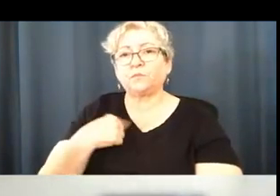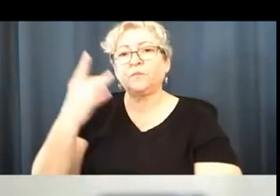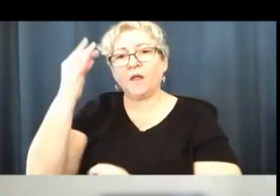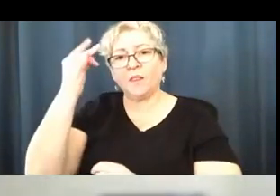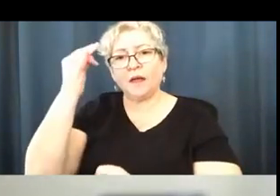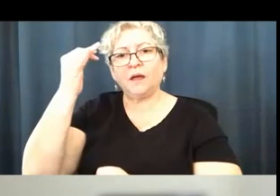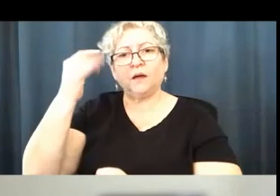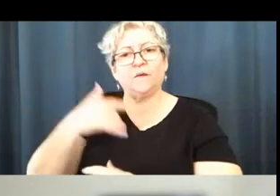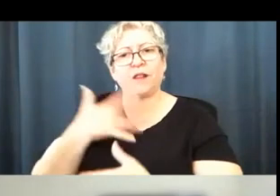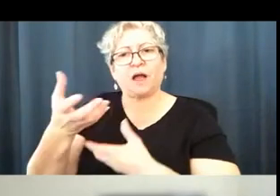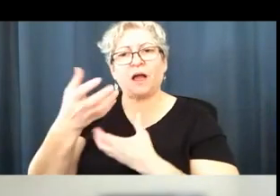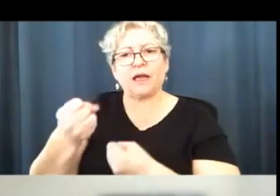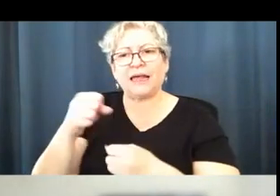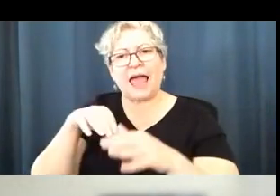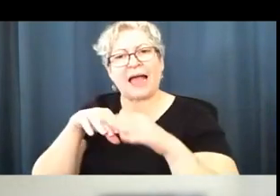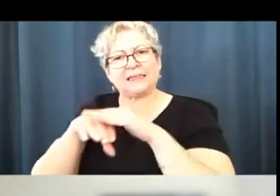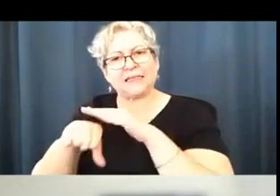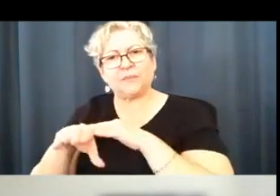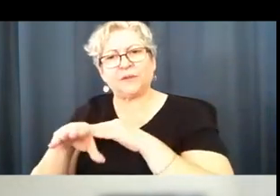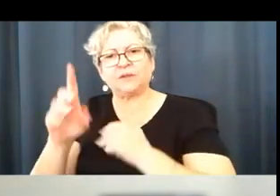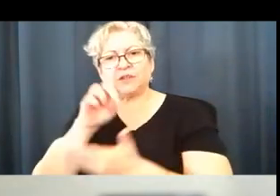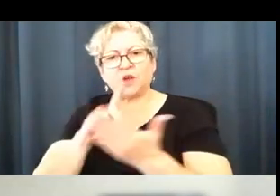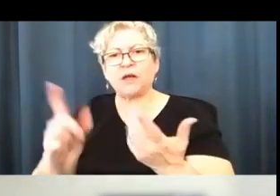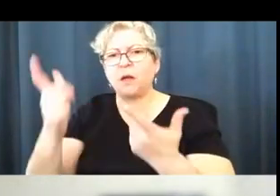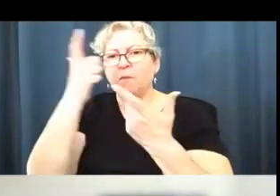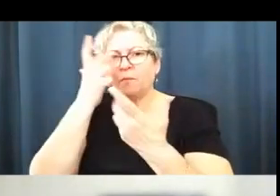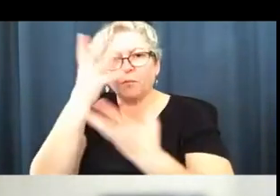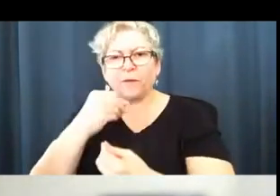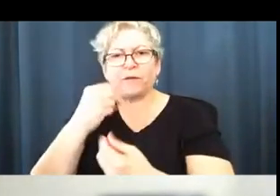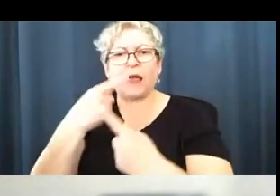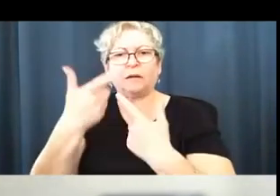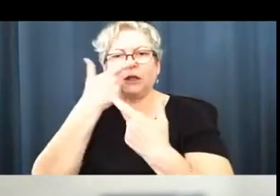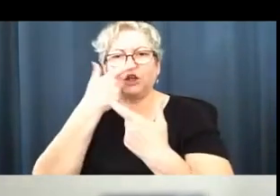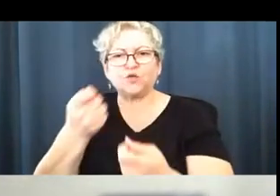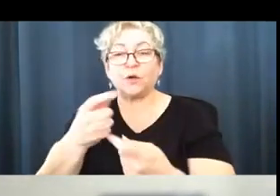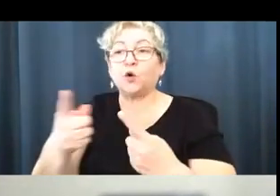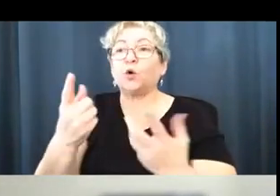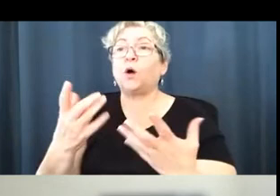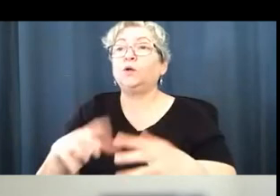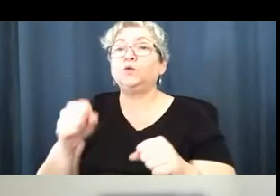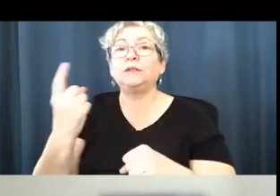that accessible designs can be beautiful and can be interesting. But if you are going to do something new and unique